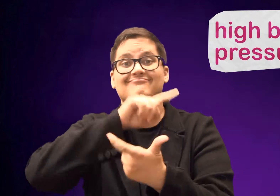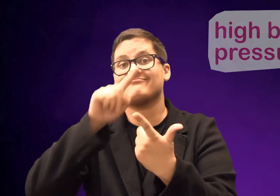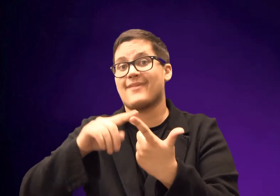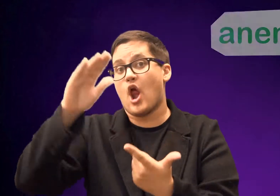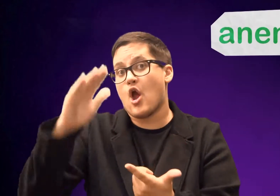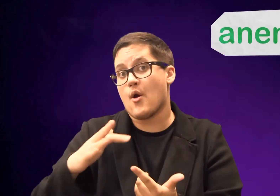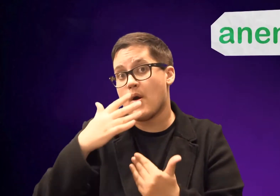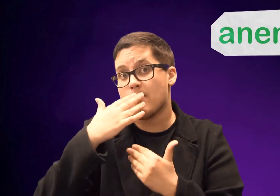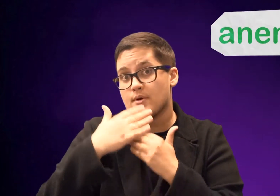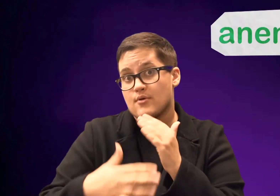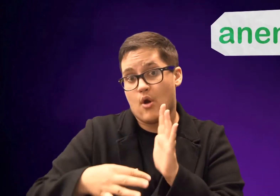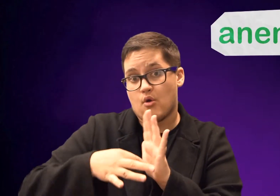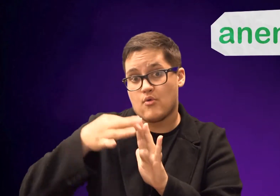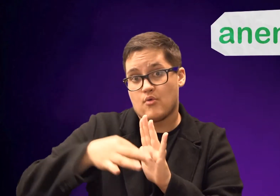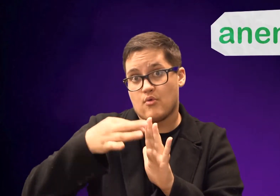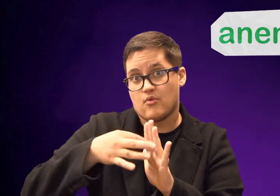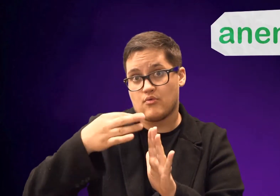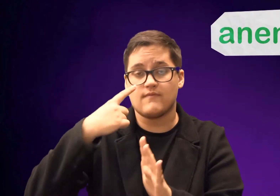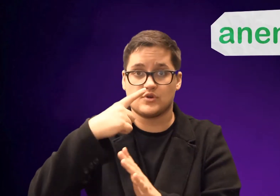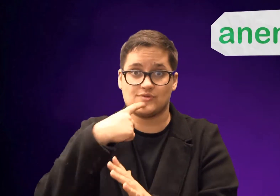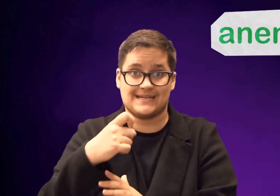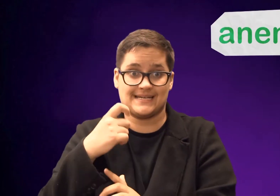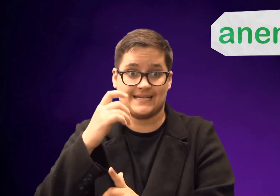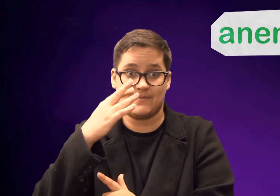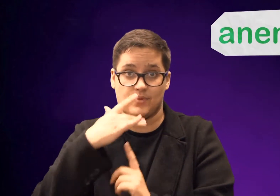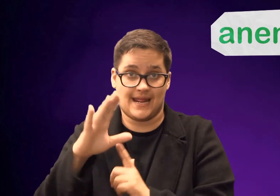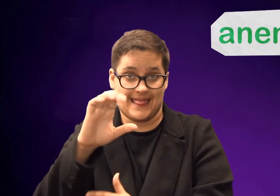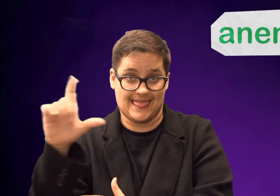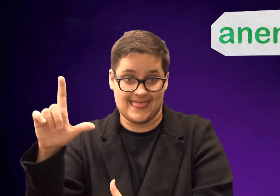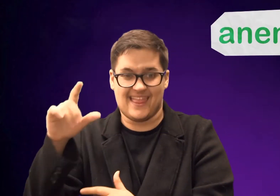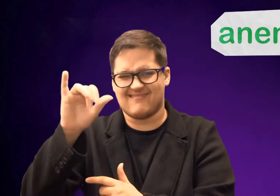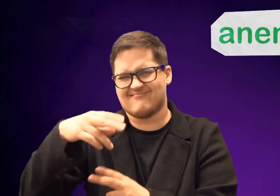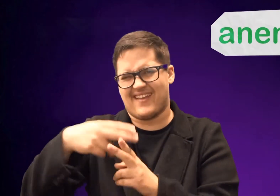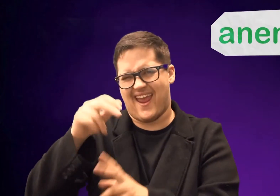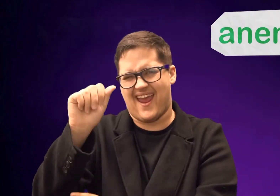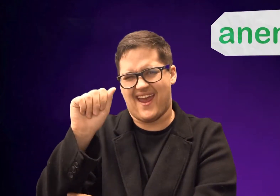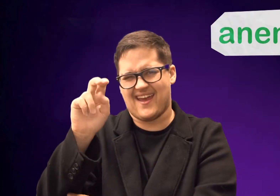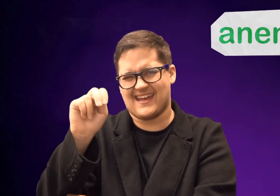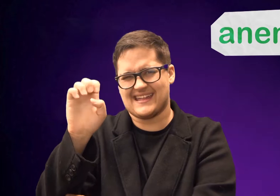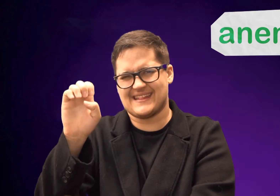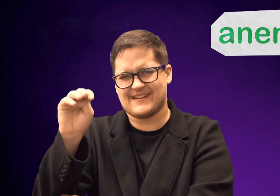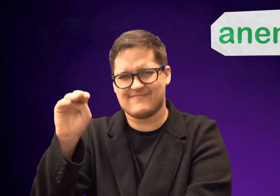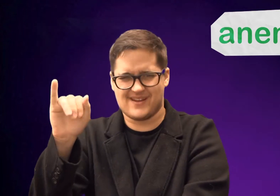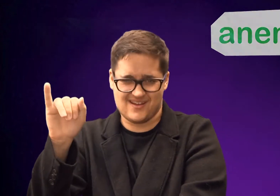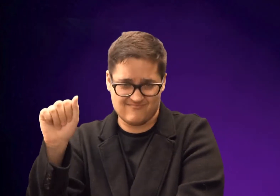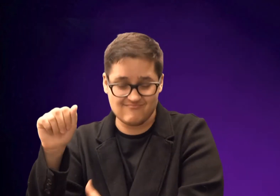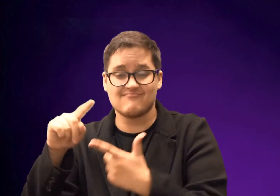anemia, which is low red blood cell count,